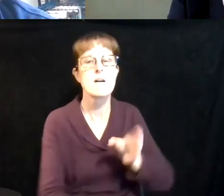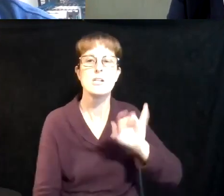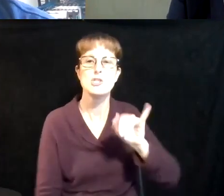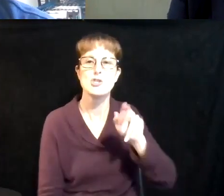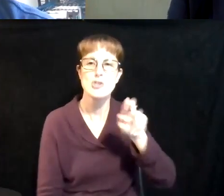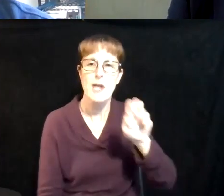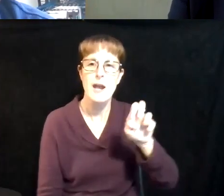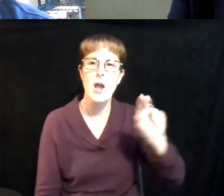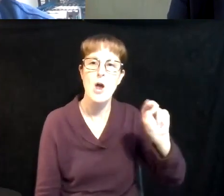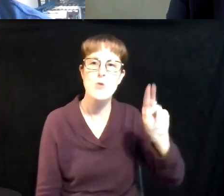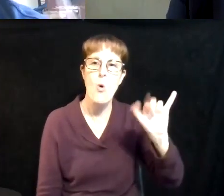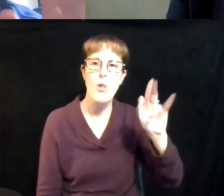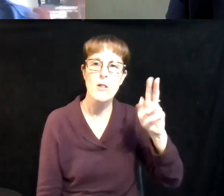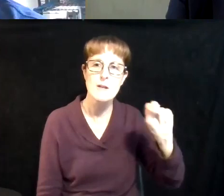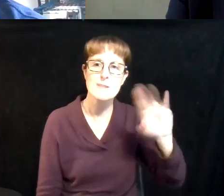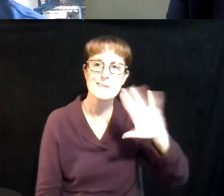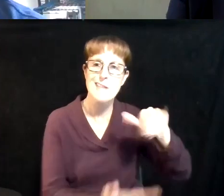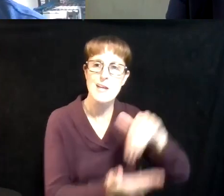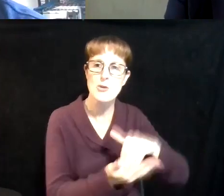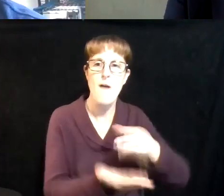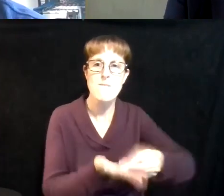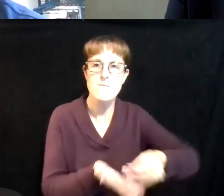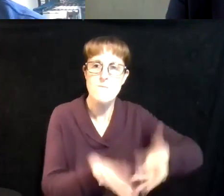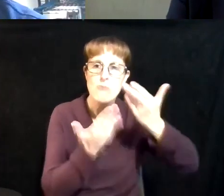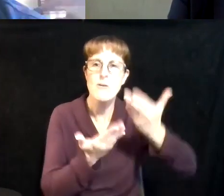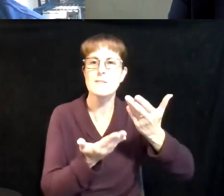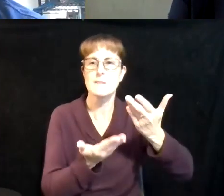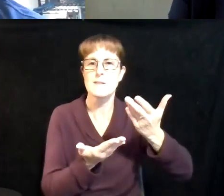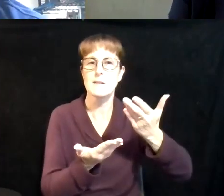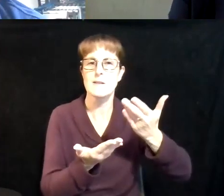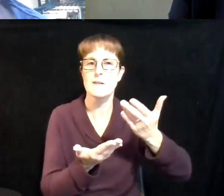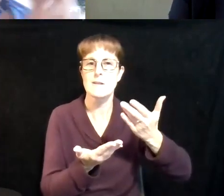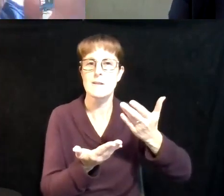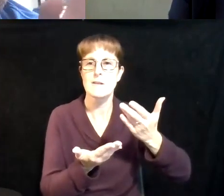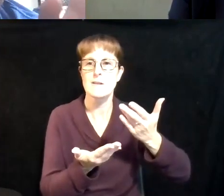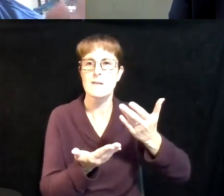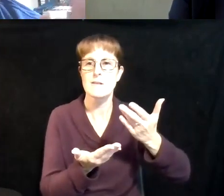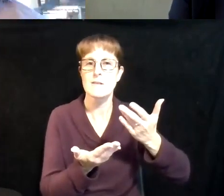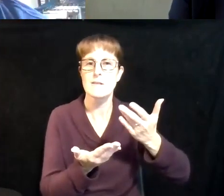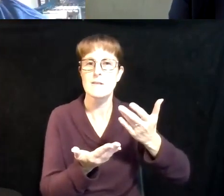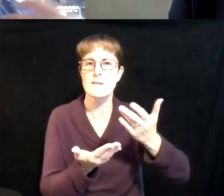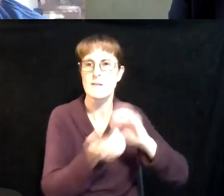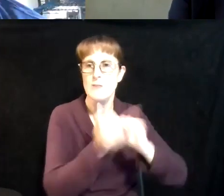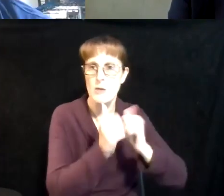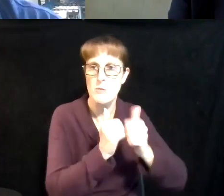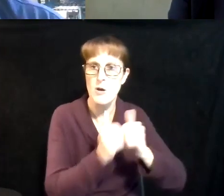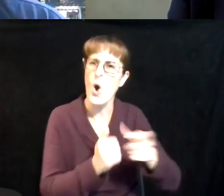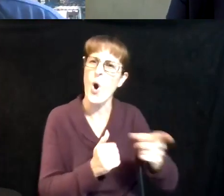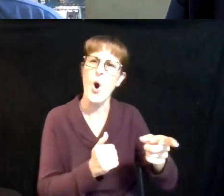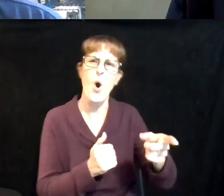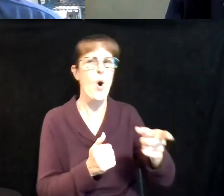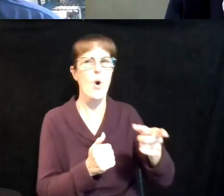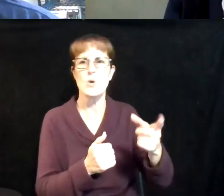telethon, claiming the Jay Nolan Center didn't serve those with severe autism, very similar framing.